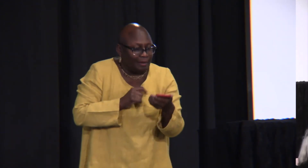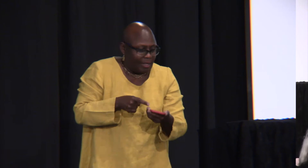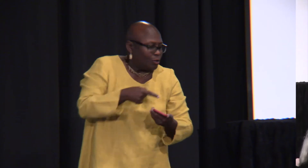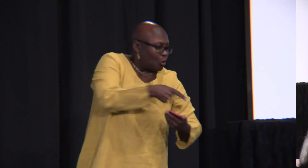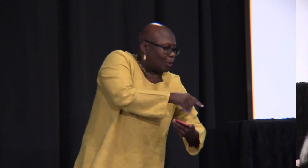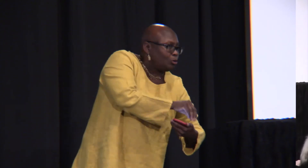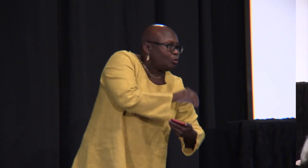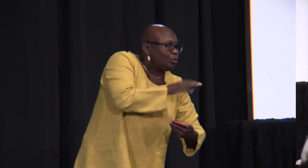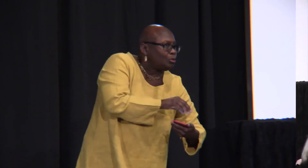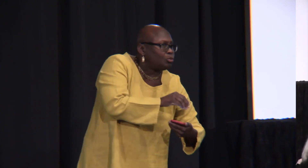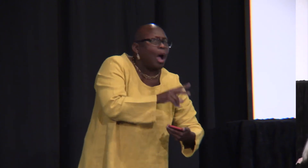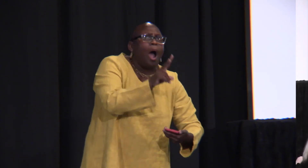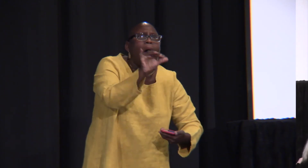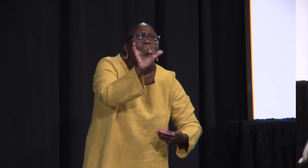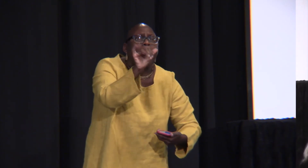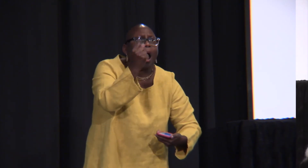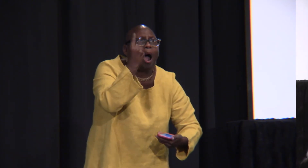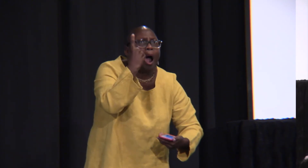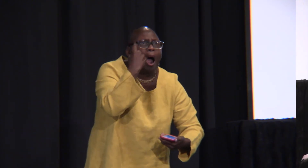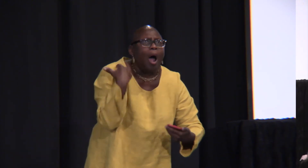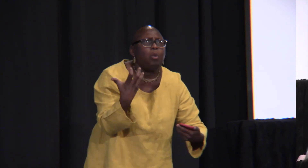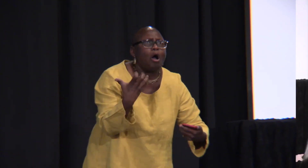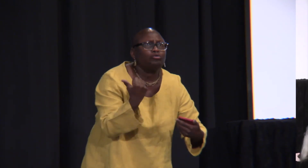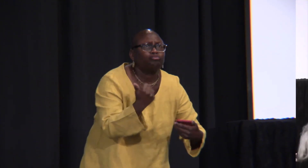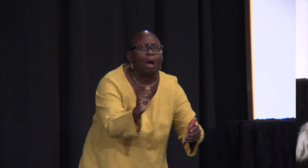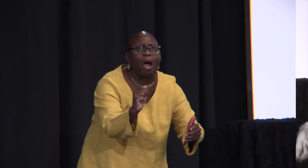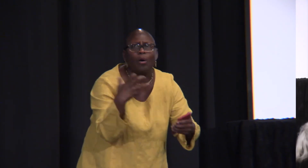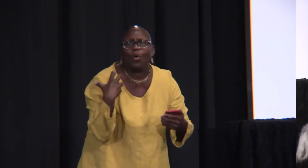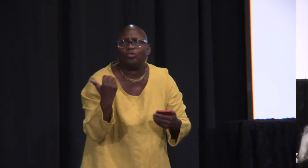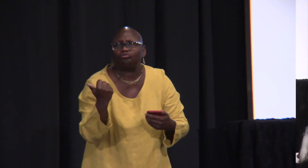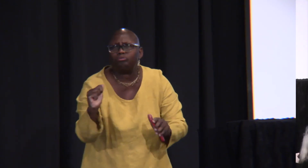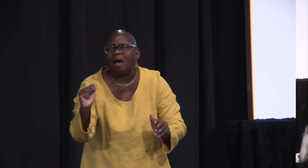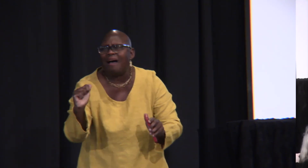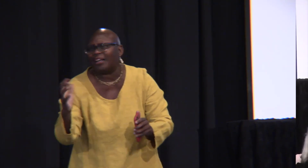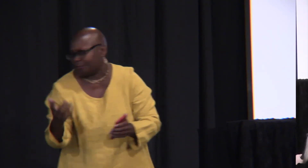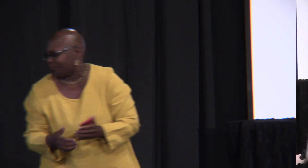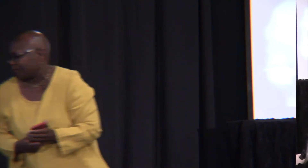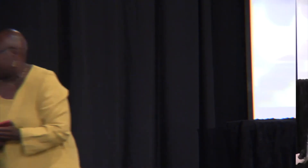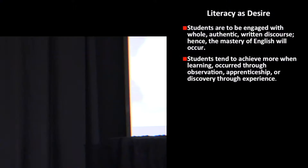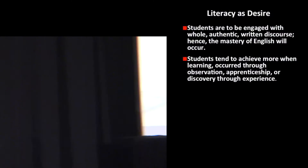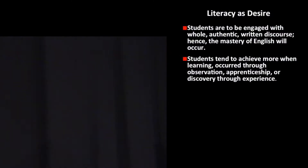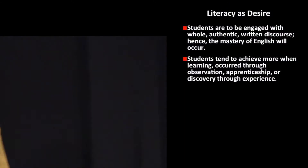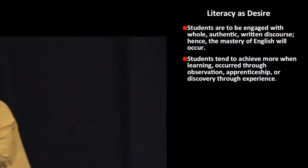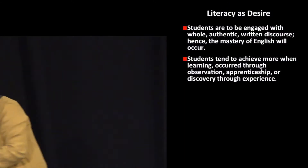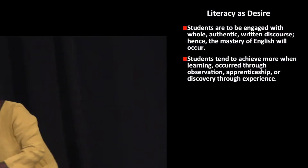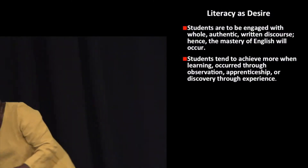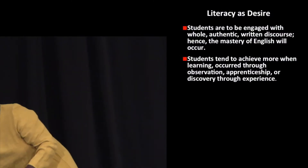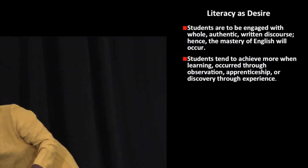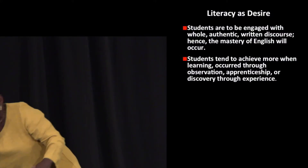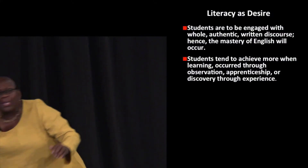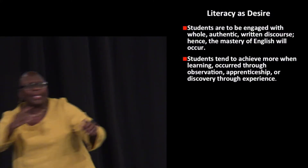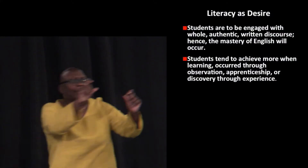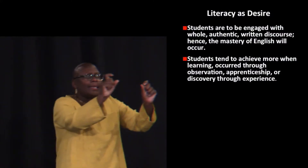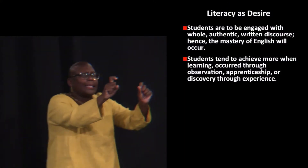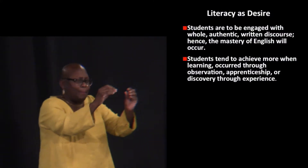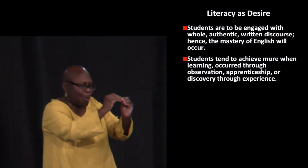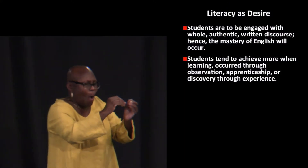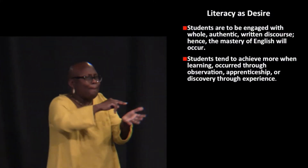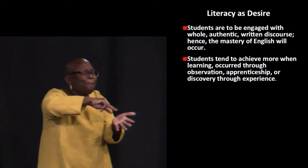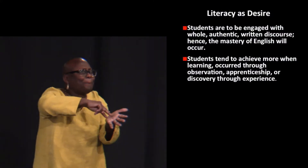It uses a nice big easy-to-read font and functions like written notes.